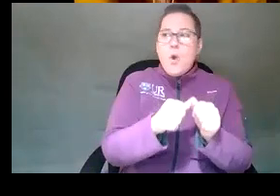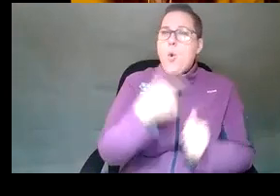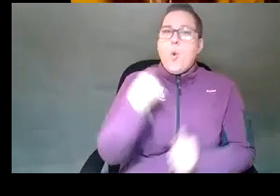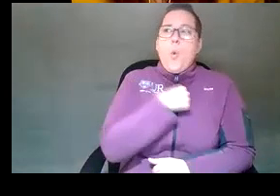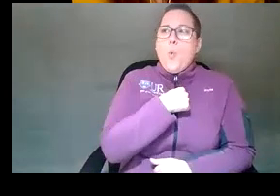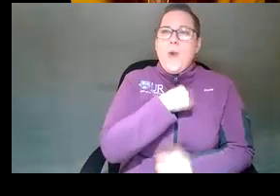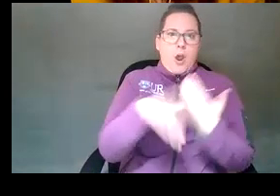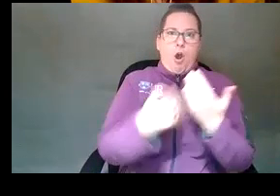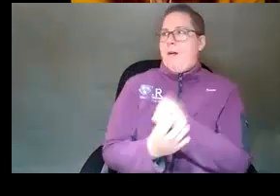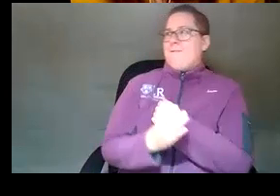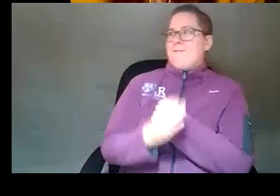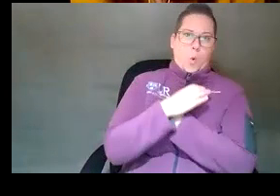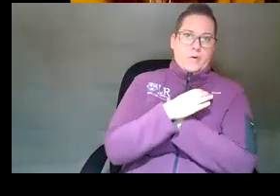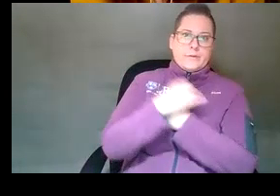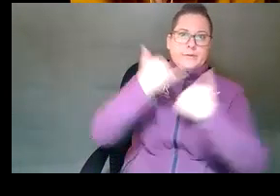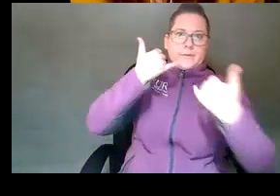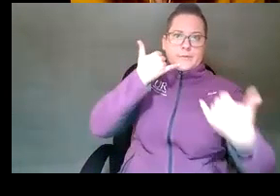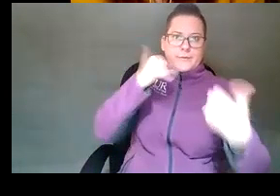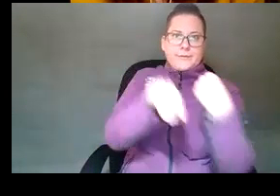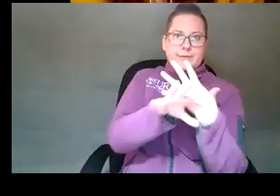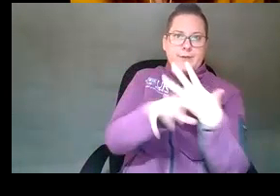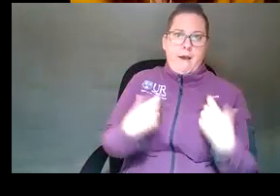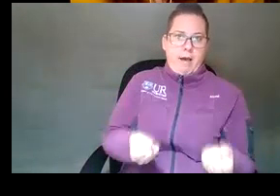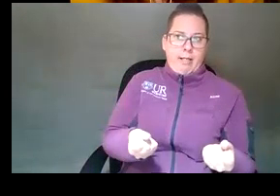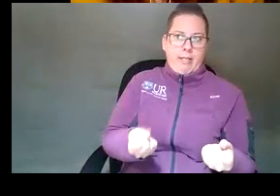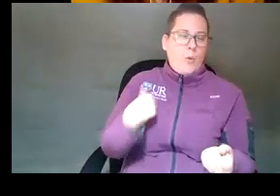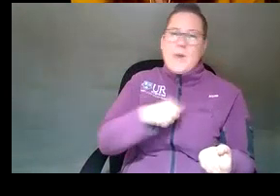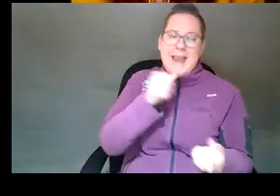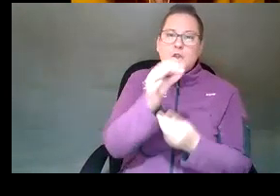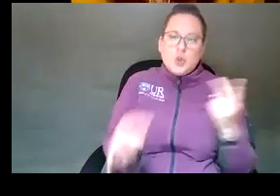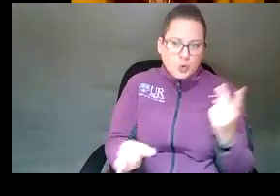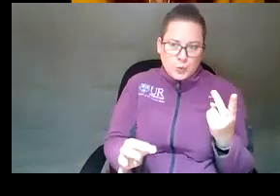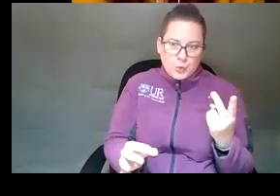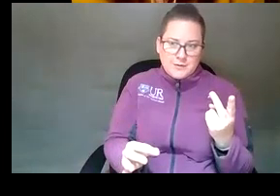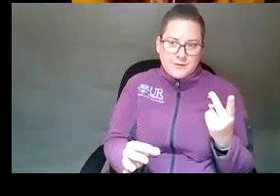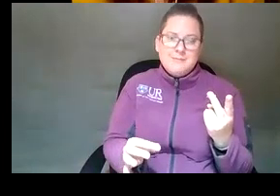choice it sort of was again put upon us and so I think it's important to consider the context